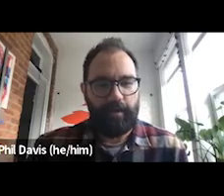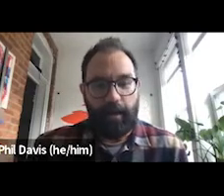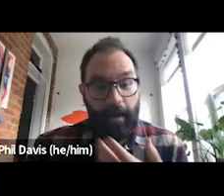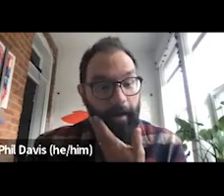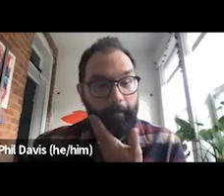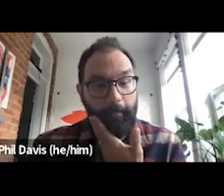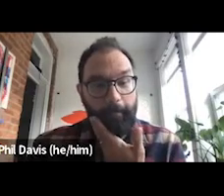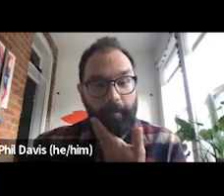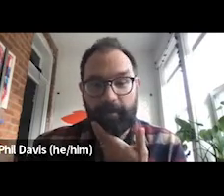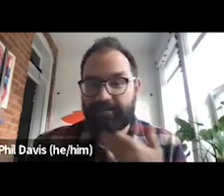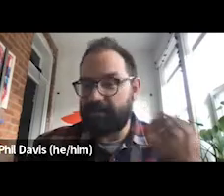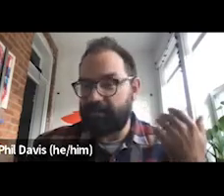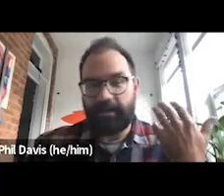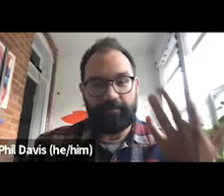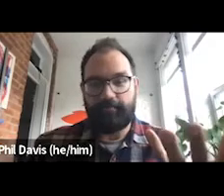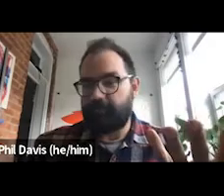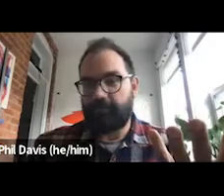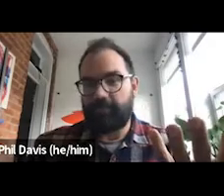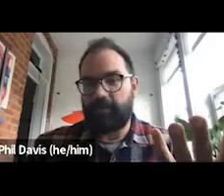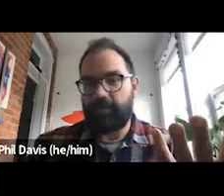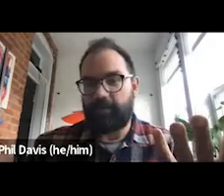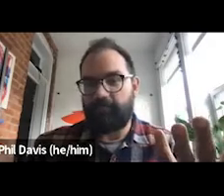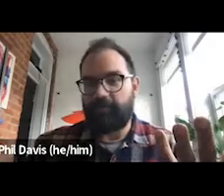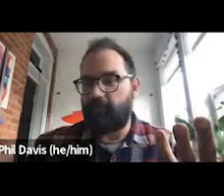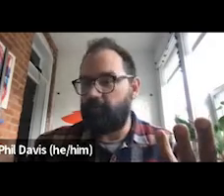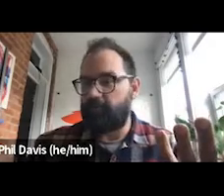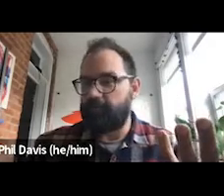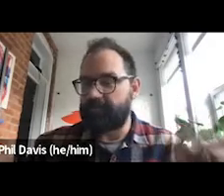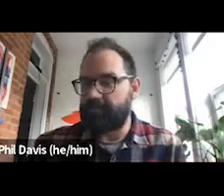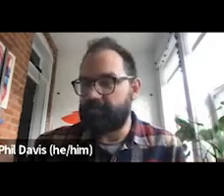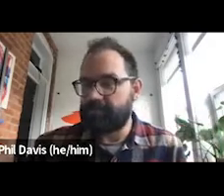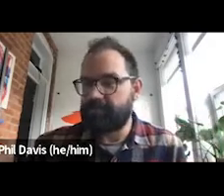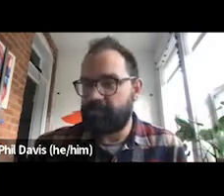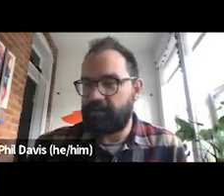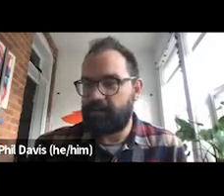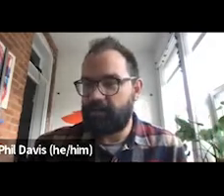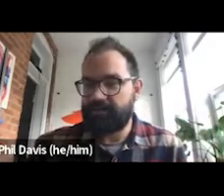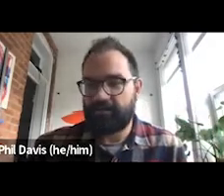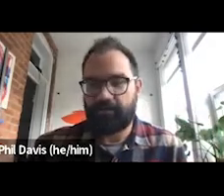We also did a lot of involvement with students in the area.